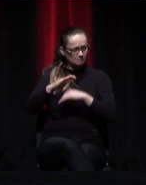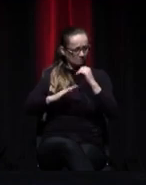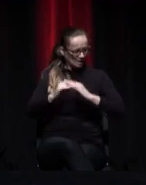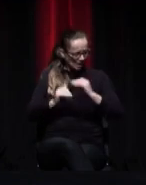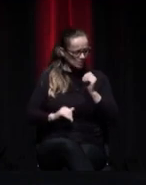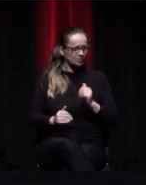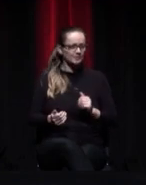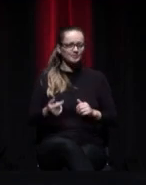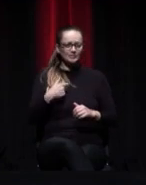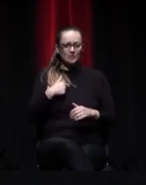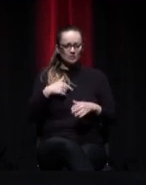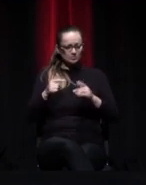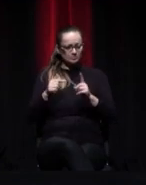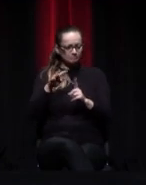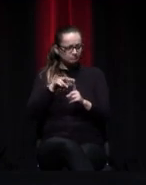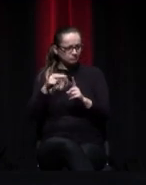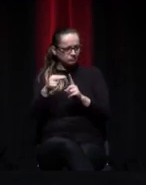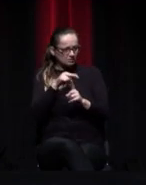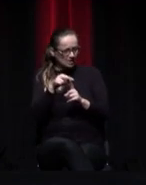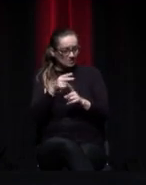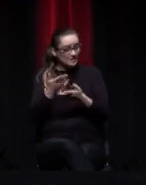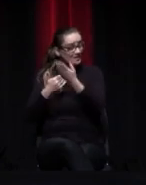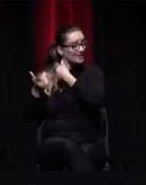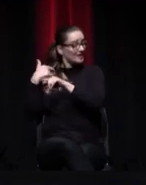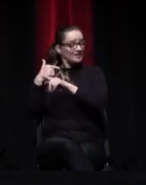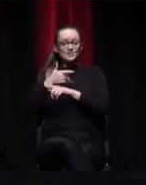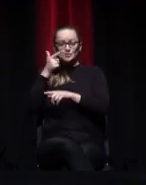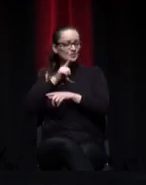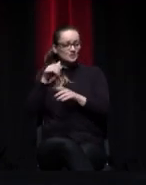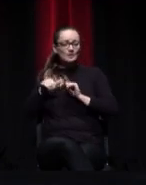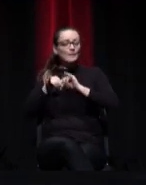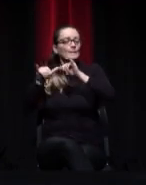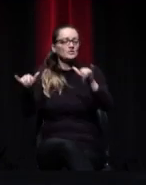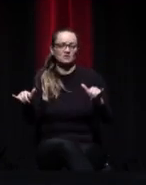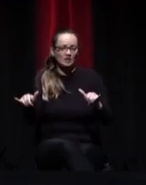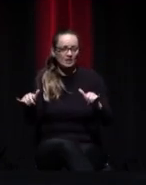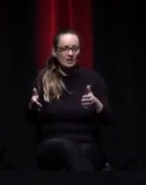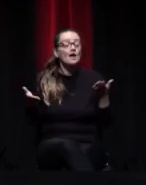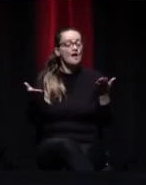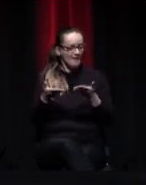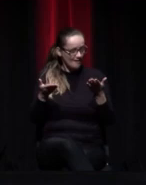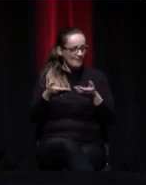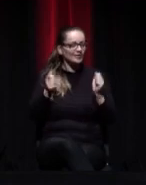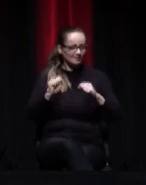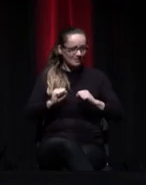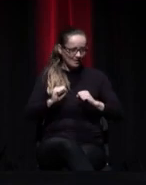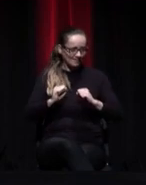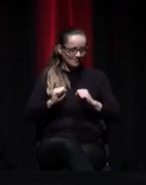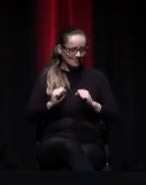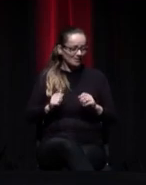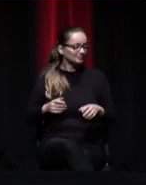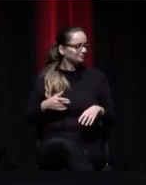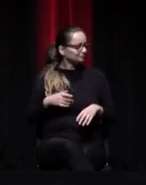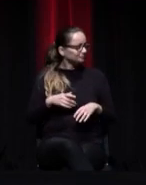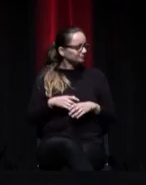and that could never understand one another as a group that can aspire recognition in the public space.